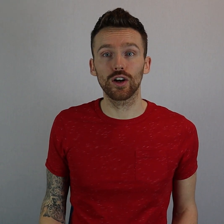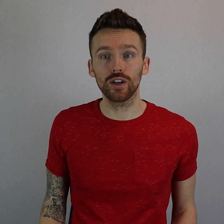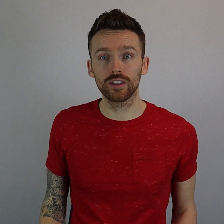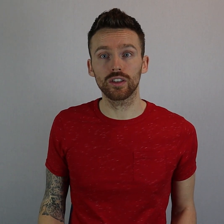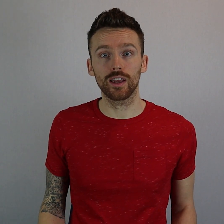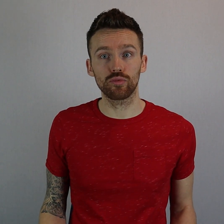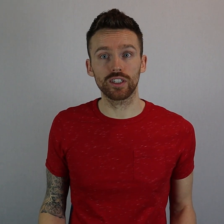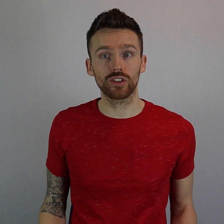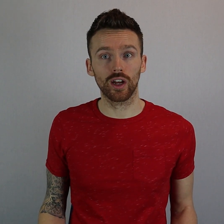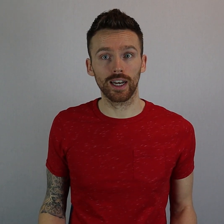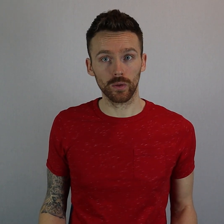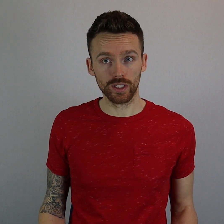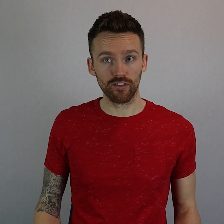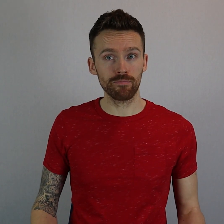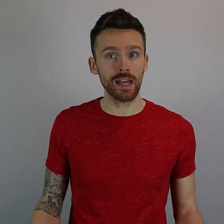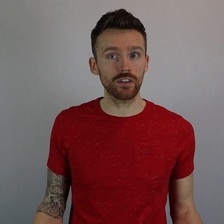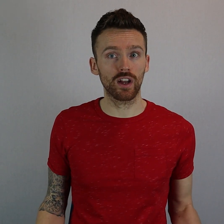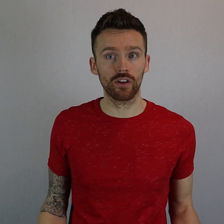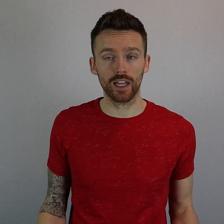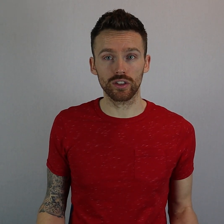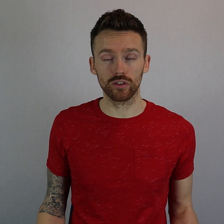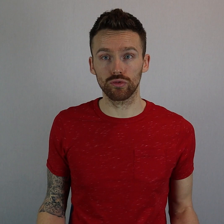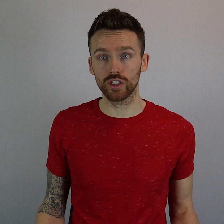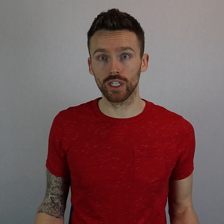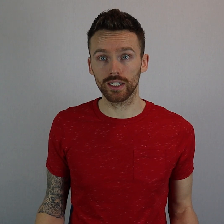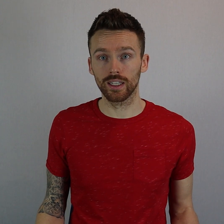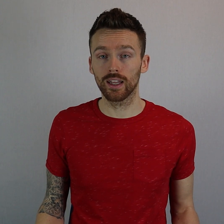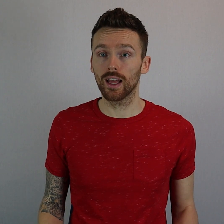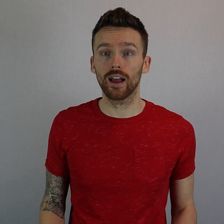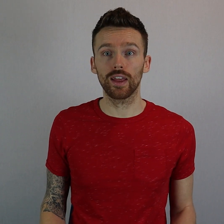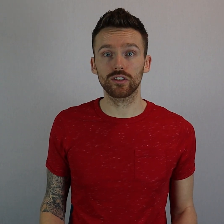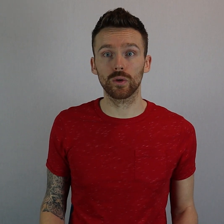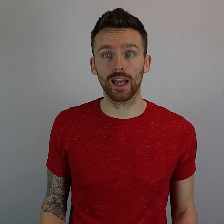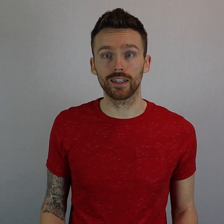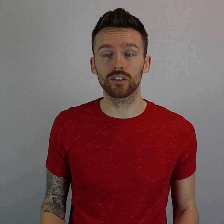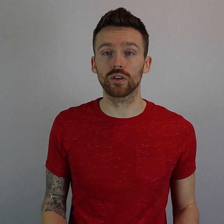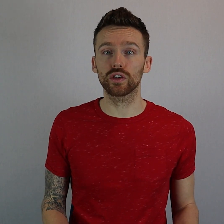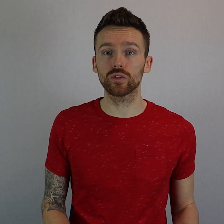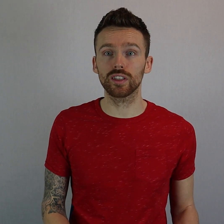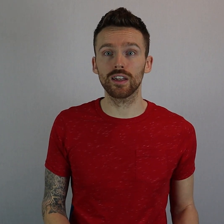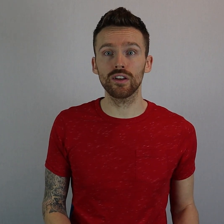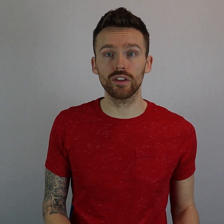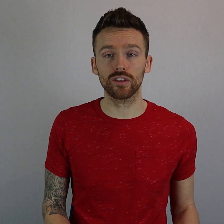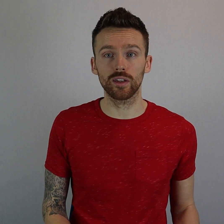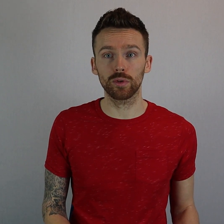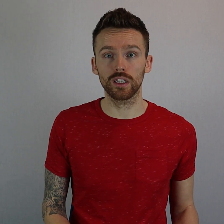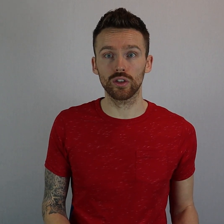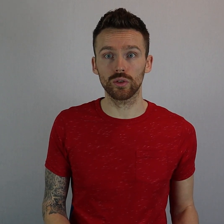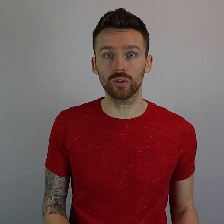Colours in British Sign Language have many variations regionally and that's okay, so if you see another sign being used